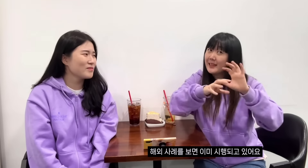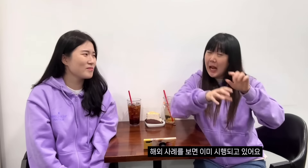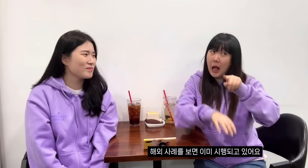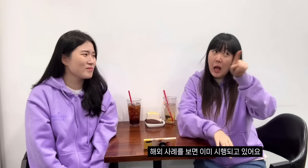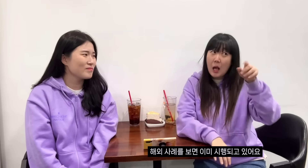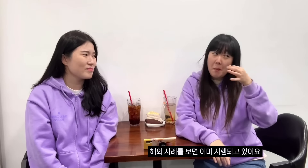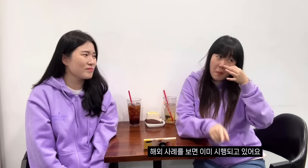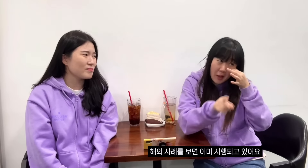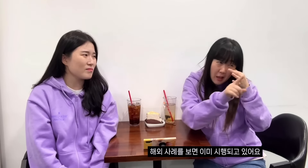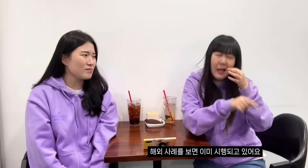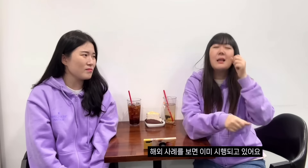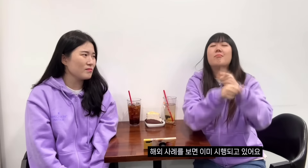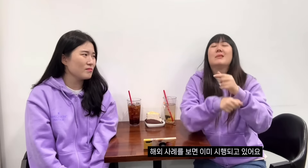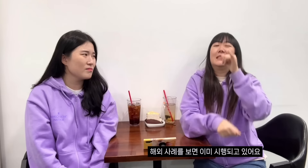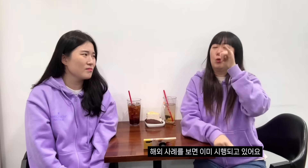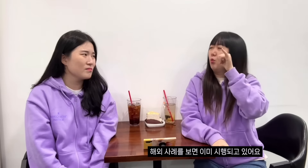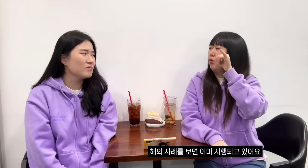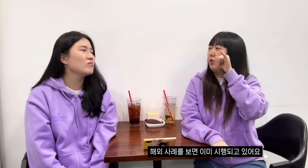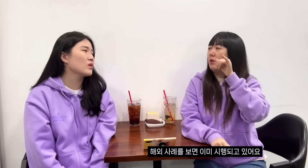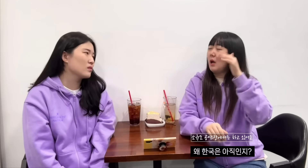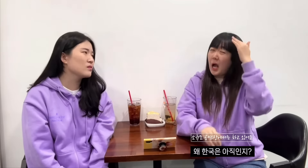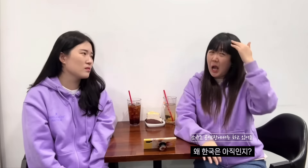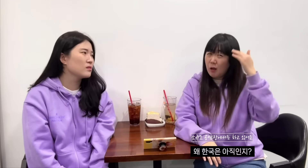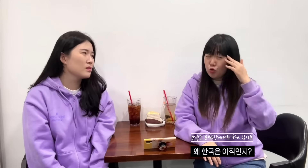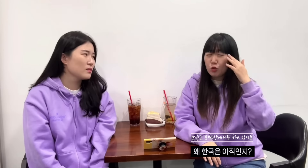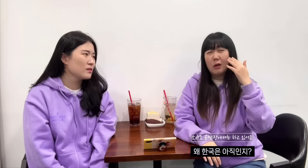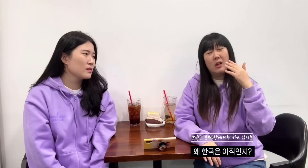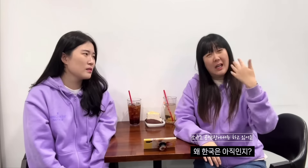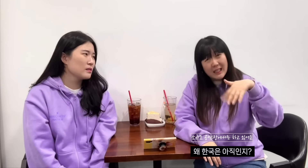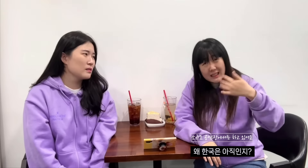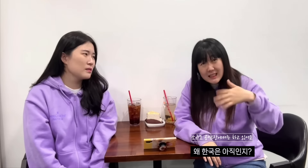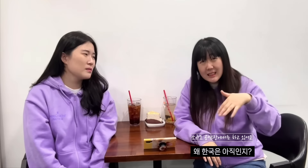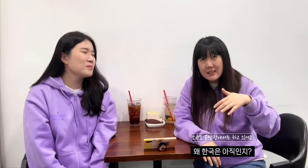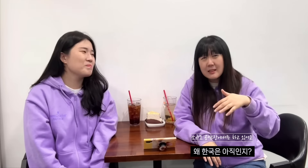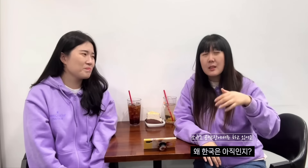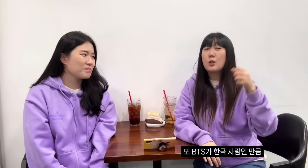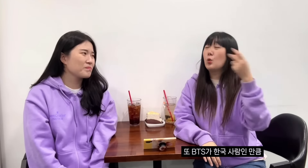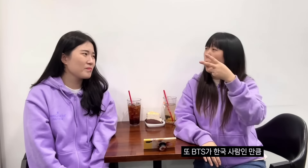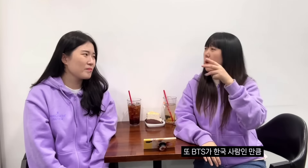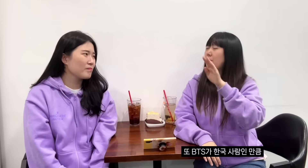If you look at overseas cases, it is already being implemented. Why is Korea still there?